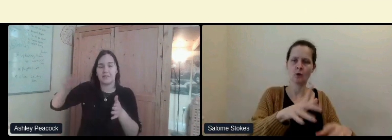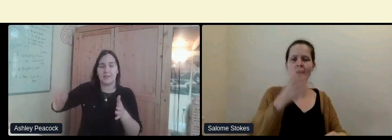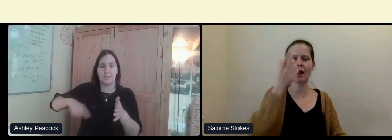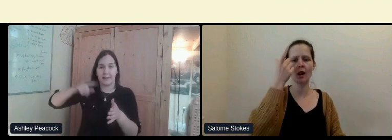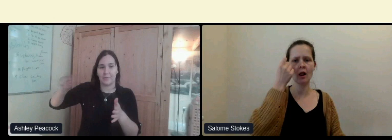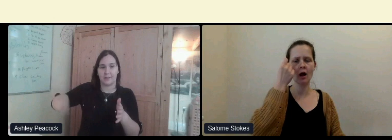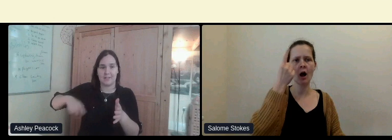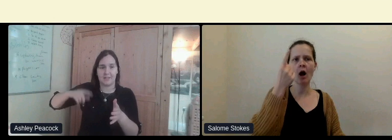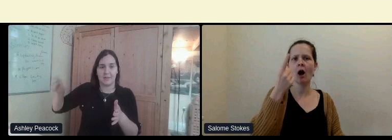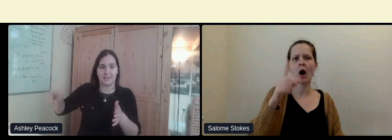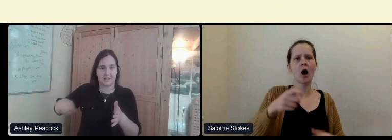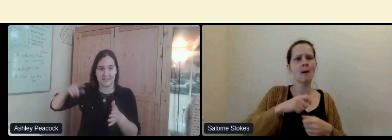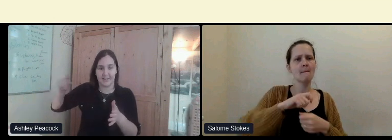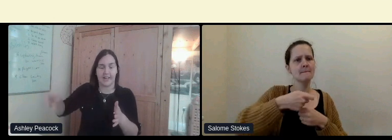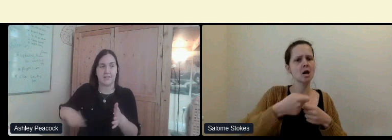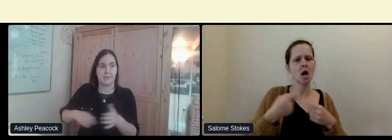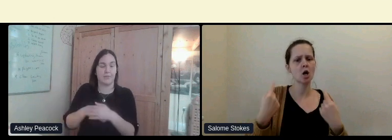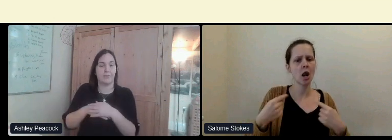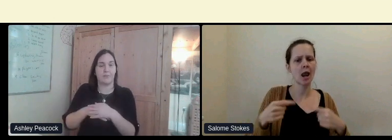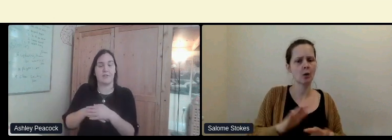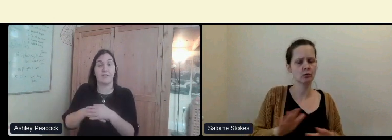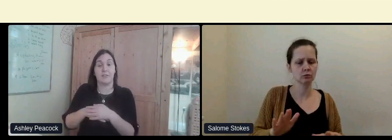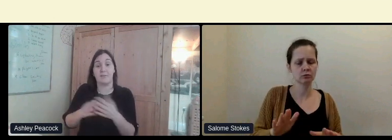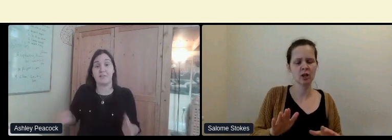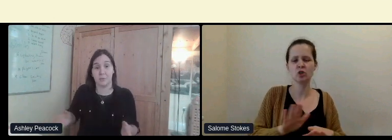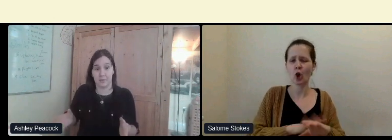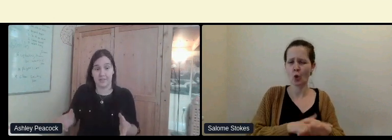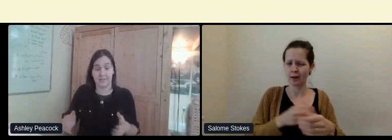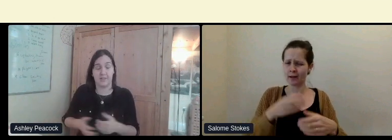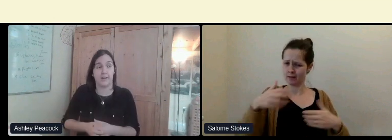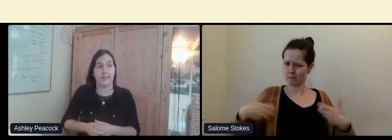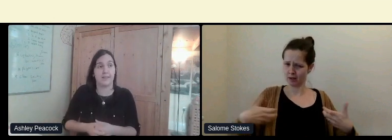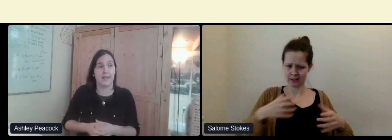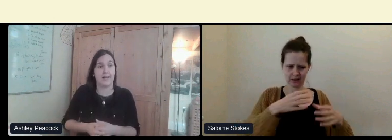over time they kept replacing the monkeys until there was none of the original ones in the cage